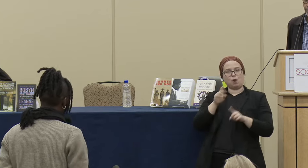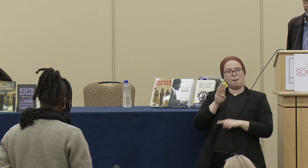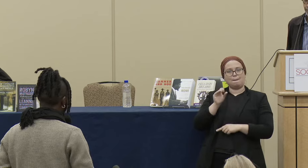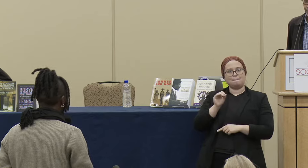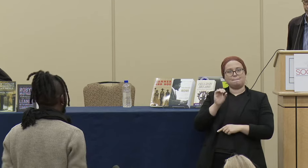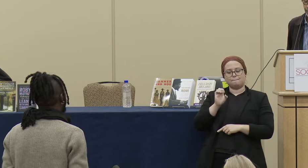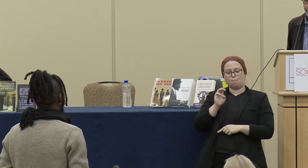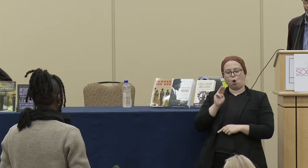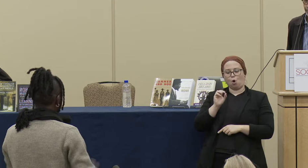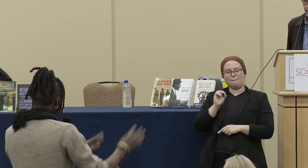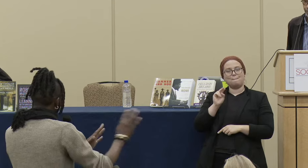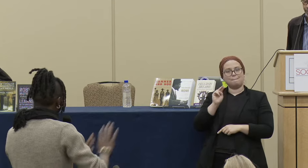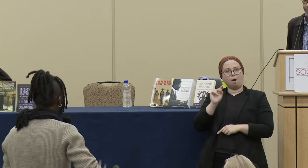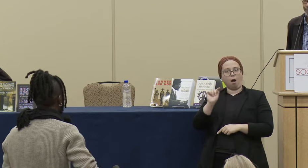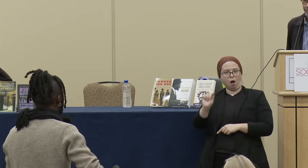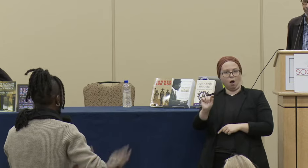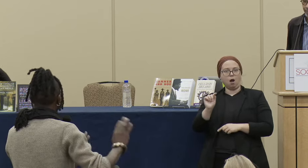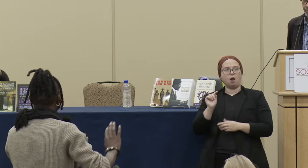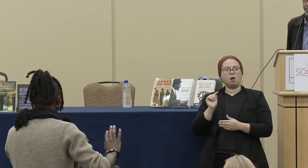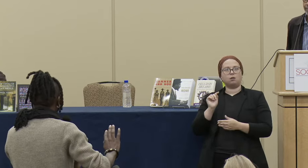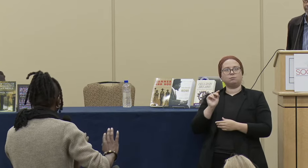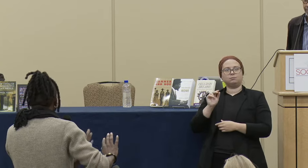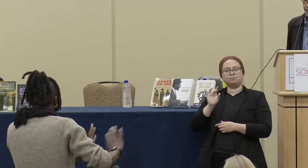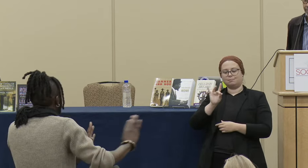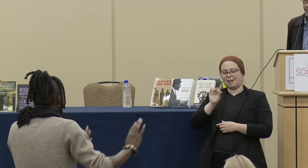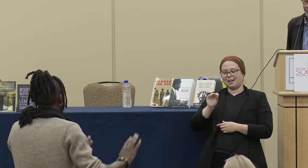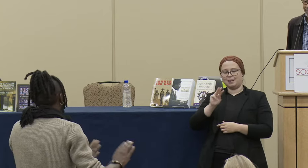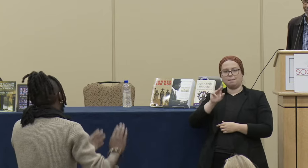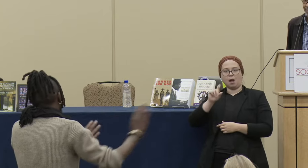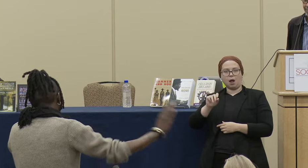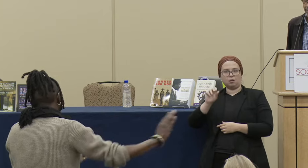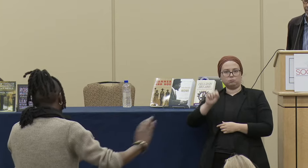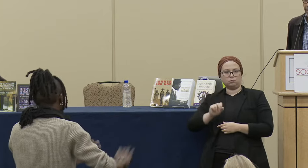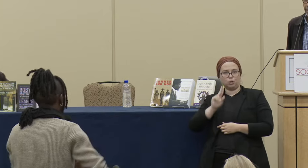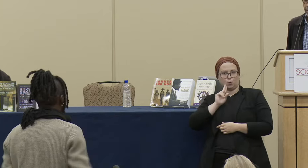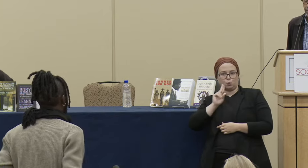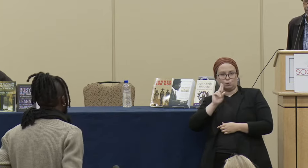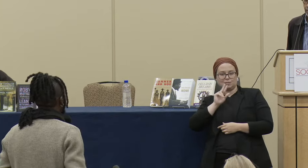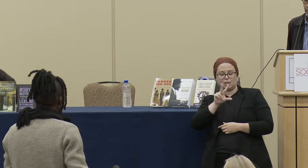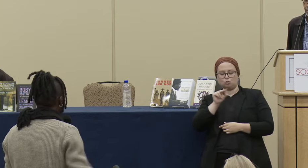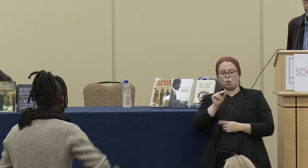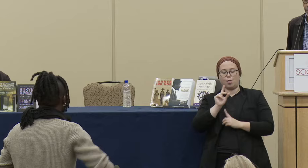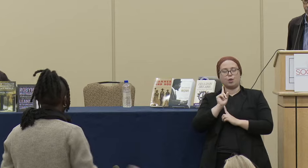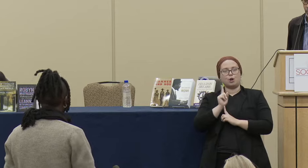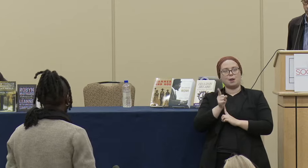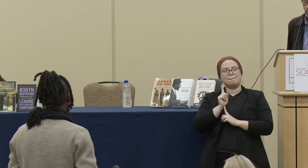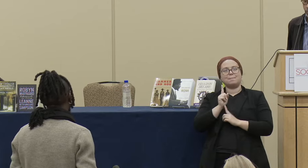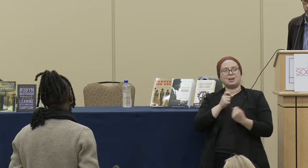Chaz is saying. I'm from Texas, Beaumont, Texas, 80 miles south